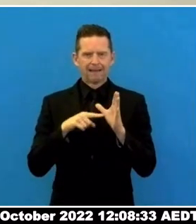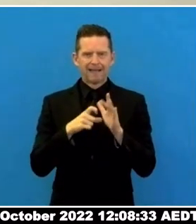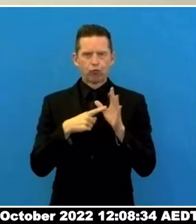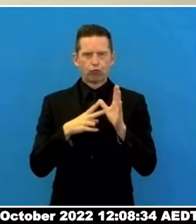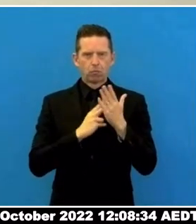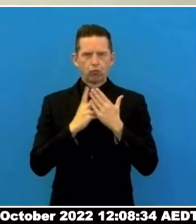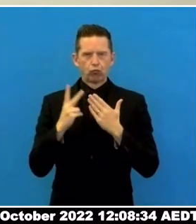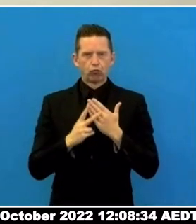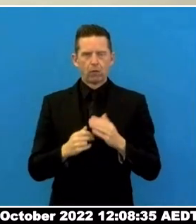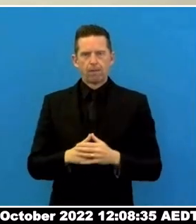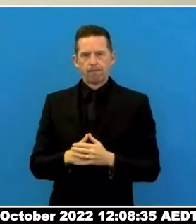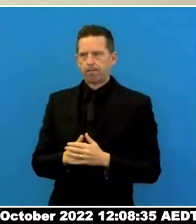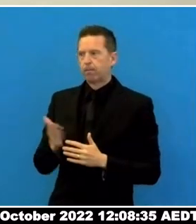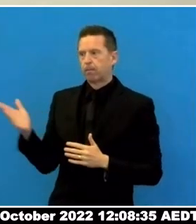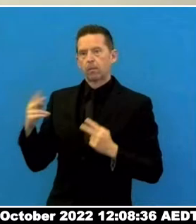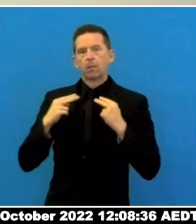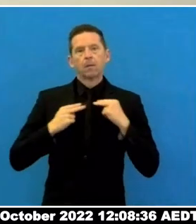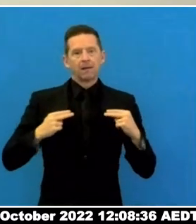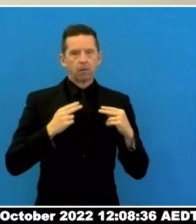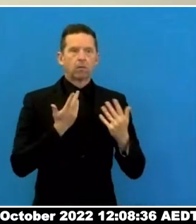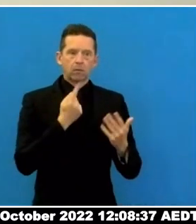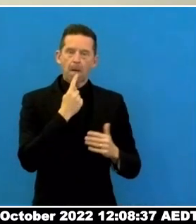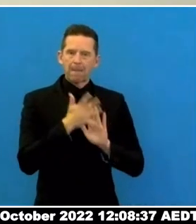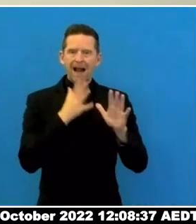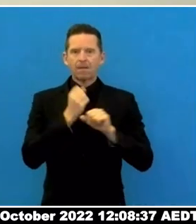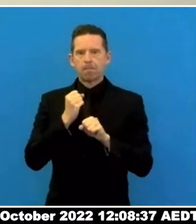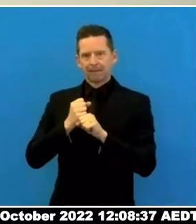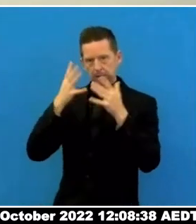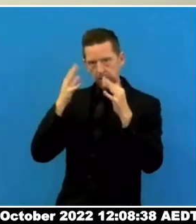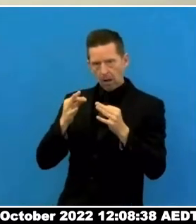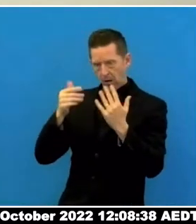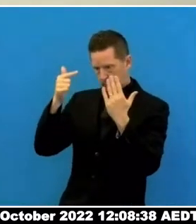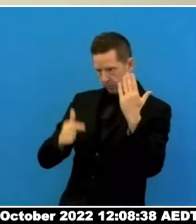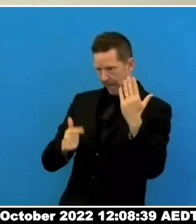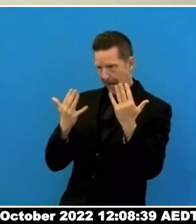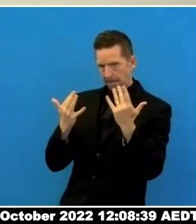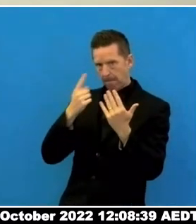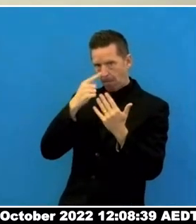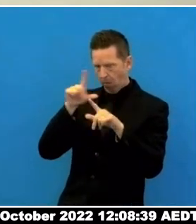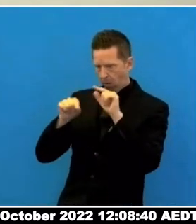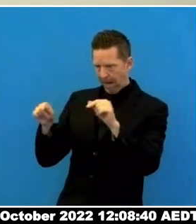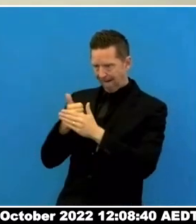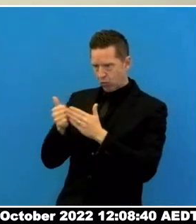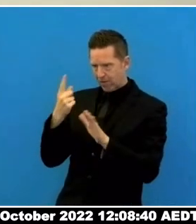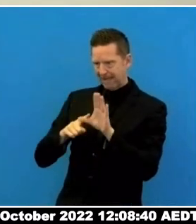that might identify a particular number for intake on the humanitarian program on an annual basis? Correct.